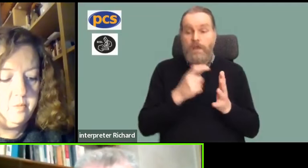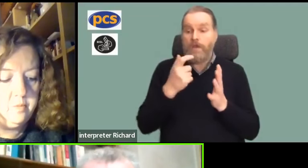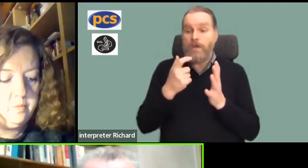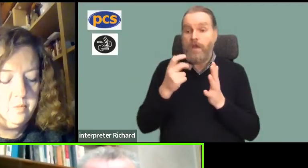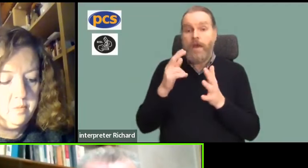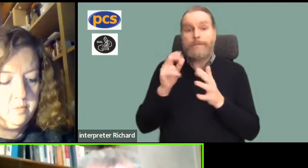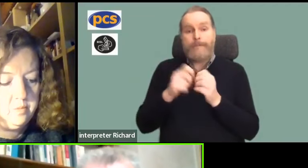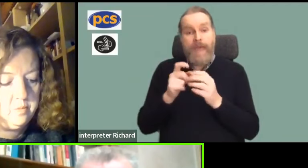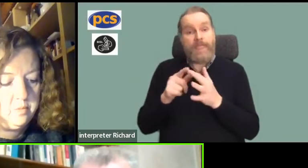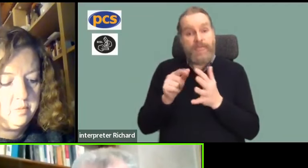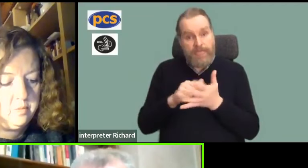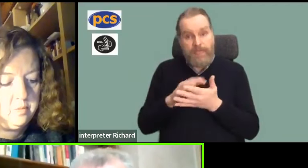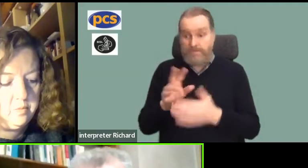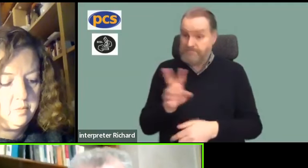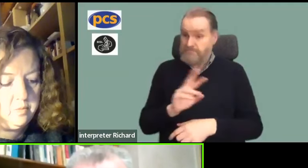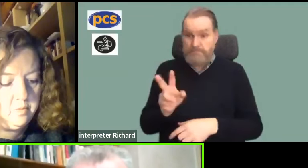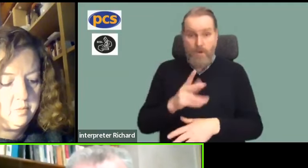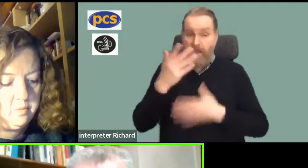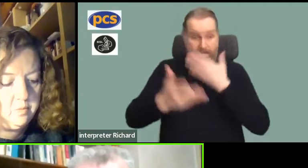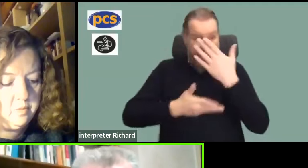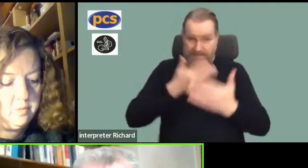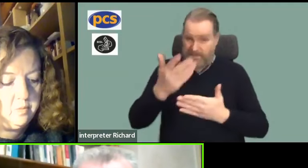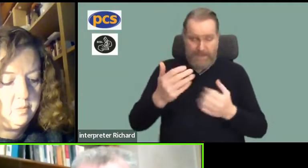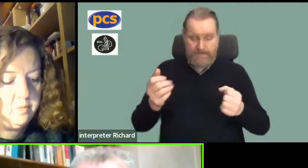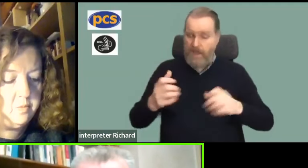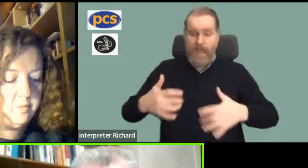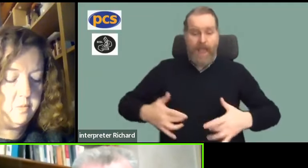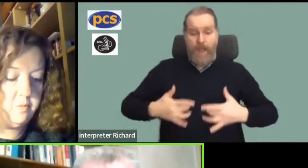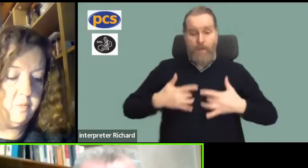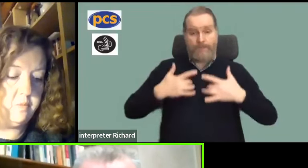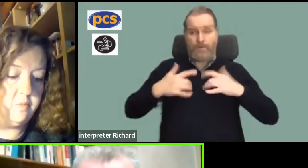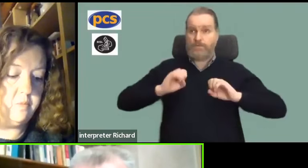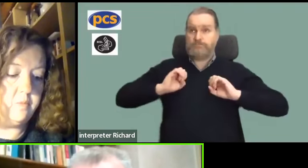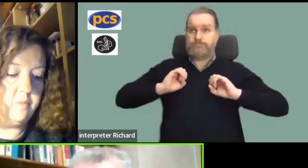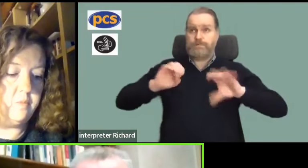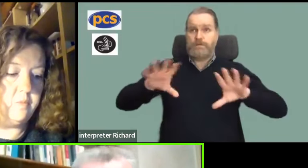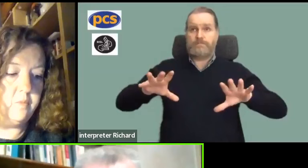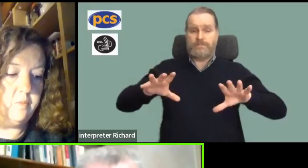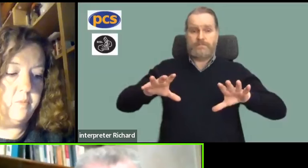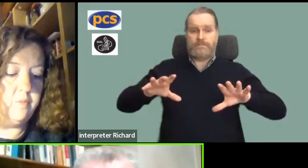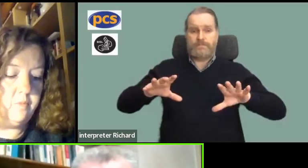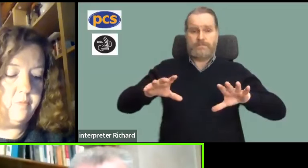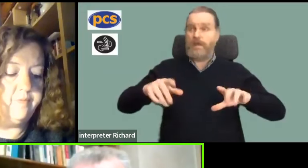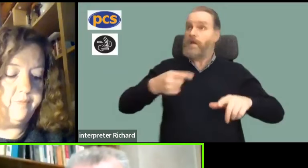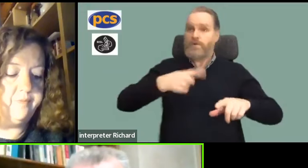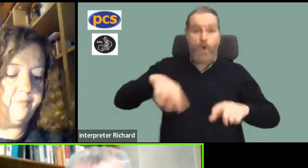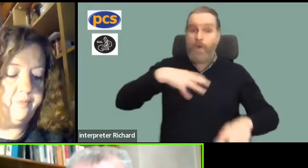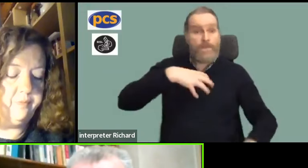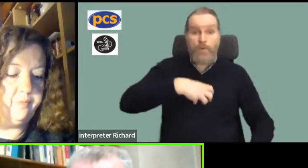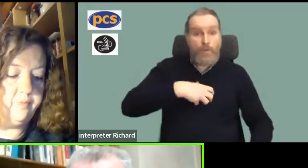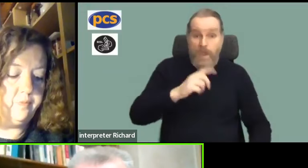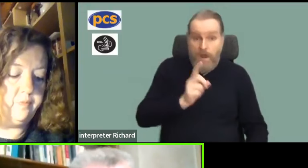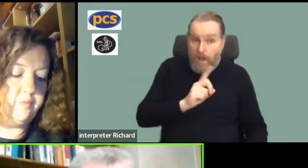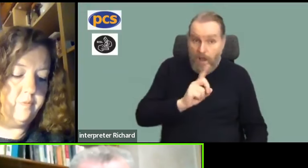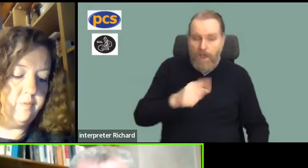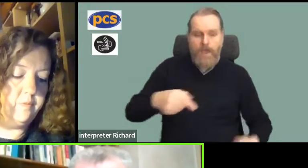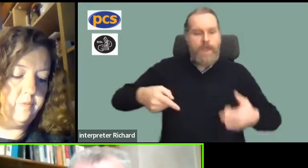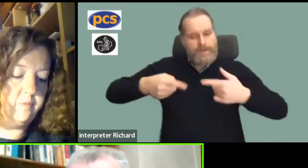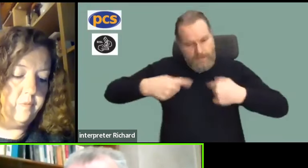best i've reminded everybody from , as well as you, n, as well as yourself, is n, as well as yourself, is that we are speaking up with a work we are speaking up the work in women and